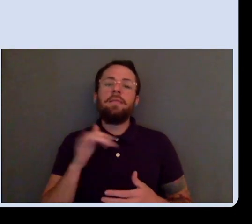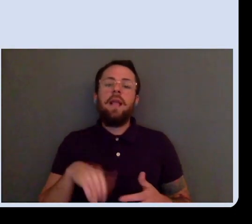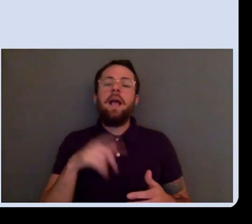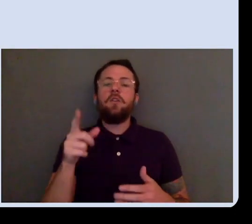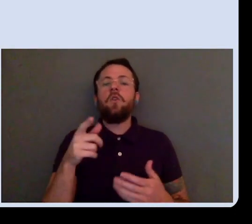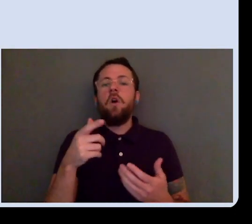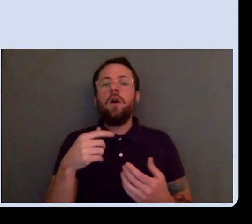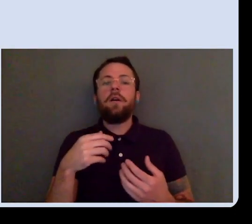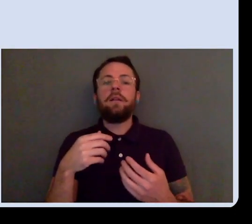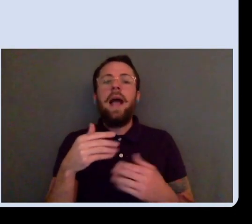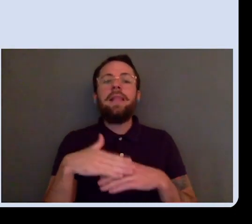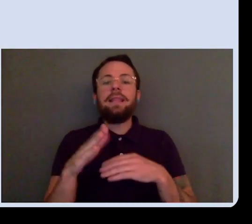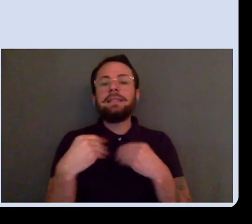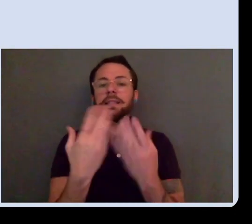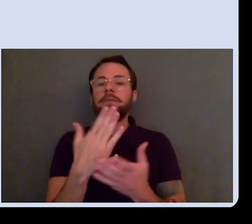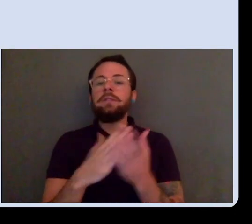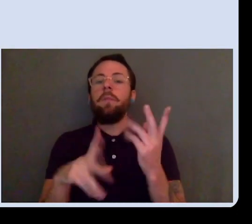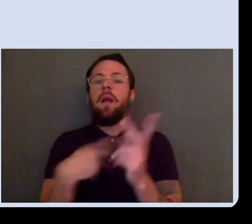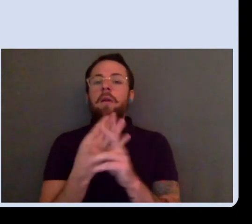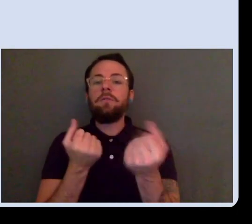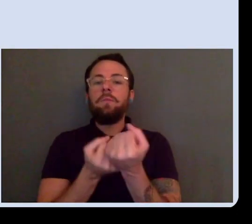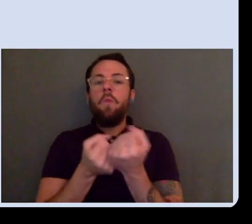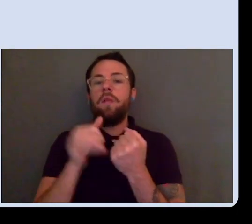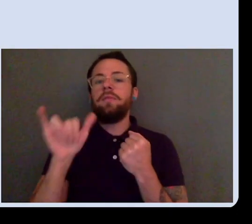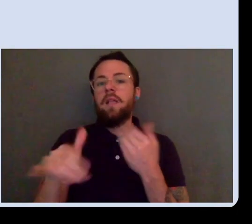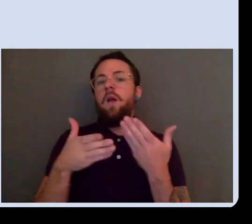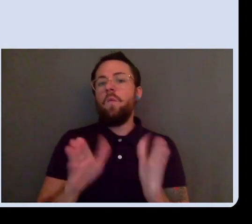Most of the time students will understand you don't have all of the knowledge and will